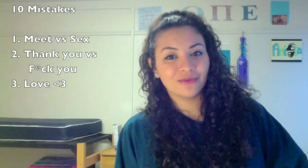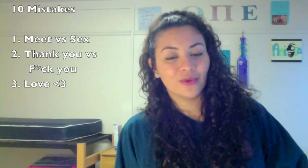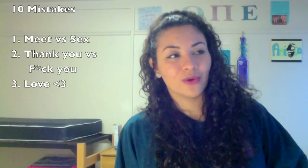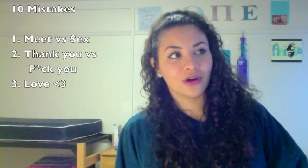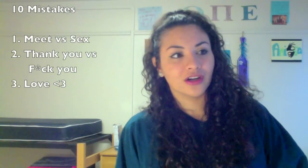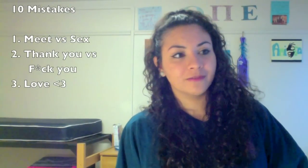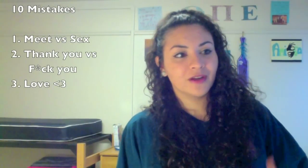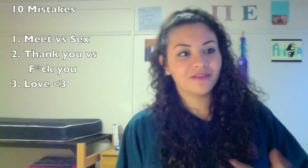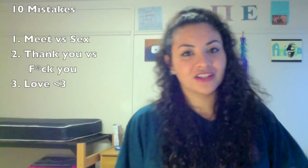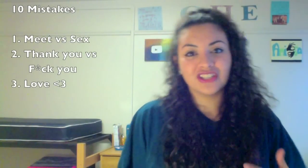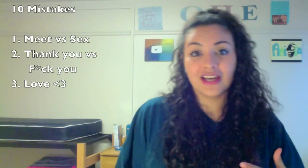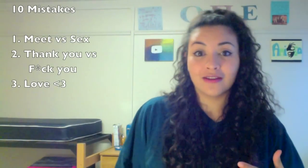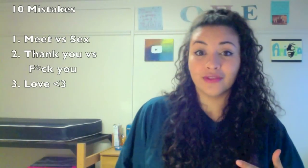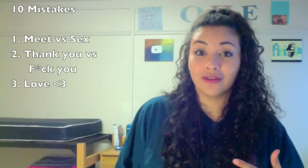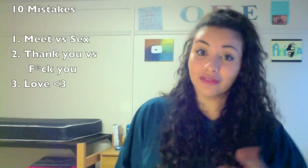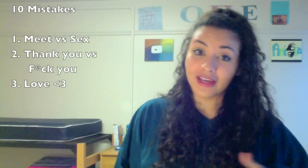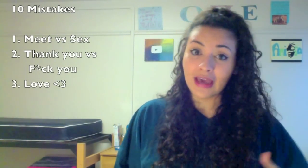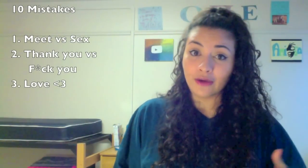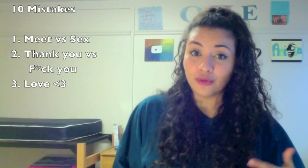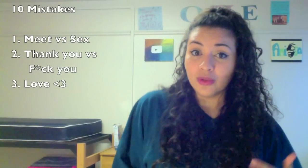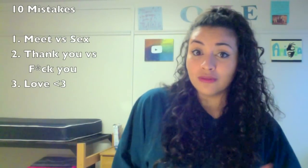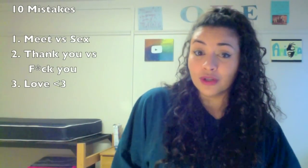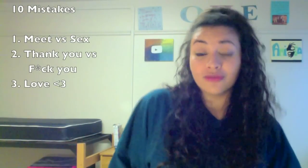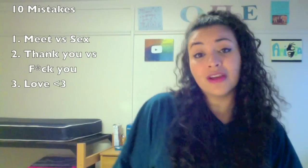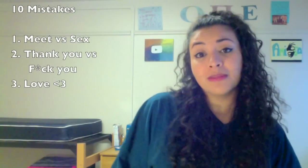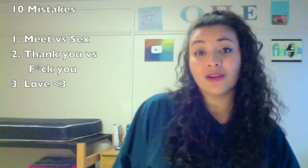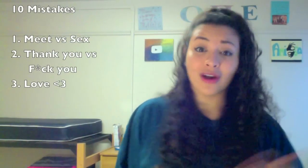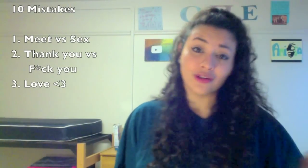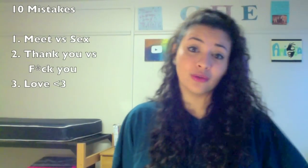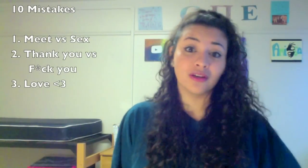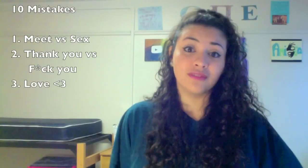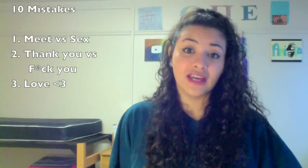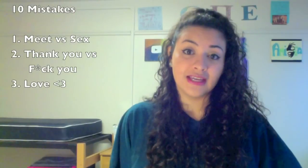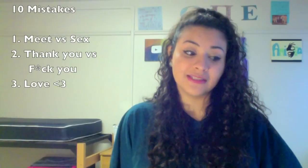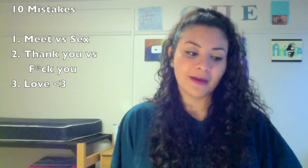kind of love. Or affectionate kind of love. Like how You love your family or how you love